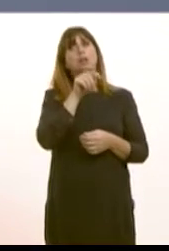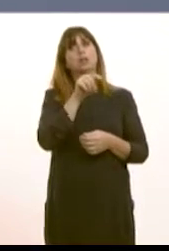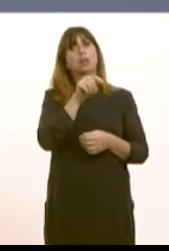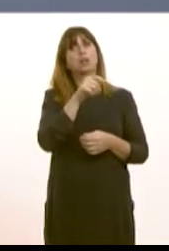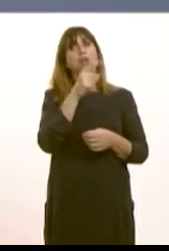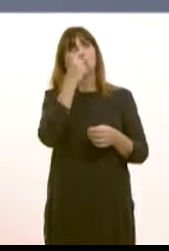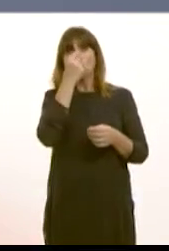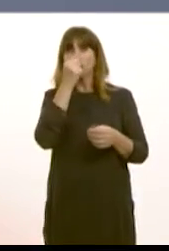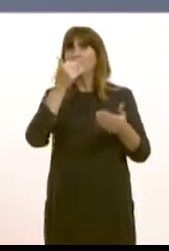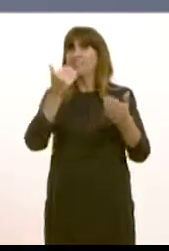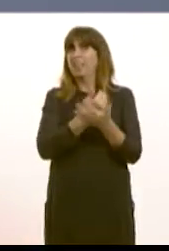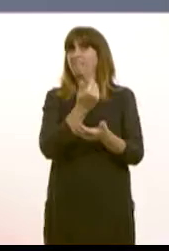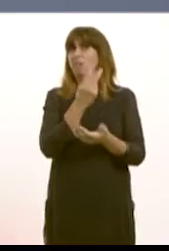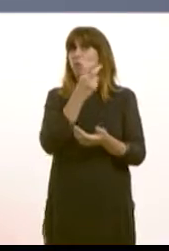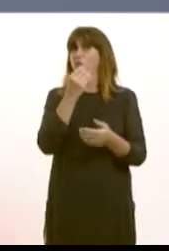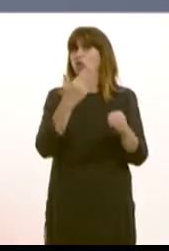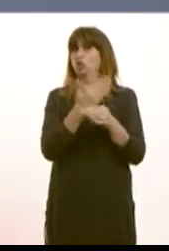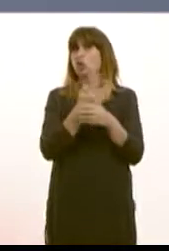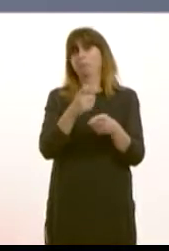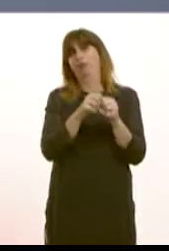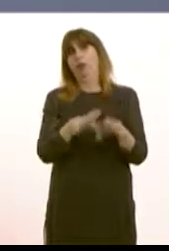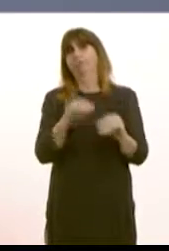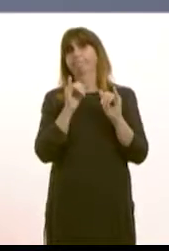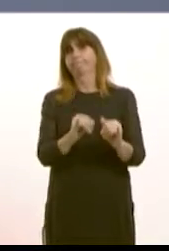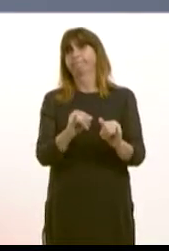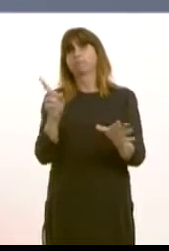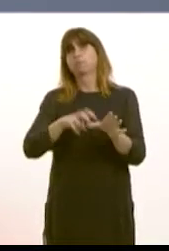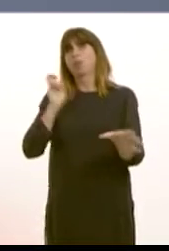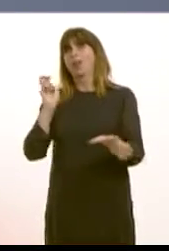of the steel industryís supply chain connected with Port Talbot probably wasnít helpful,